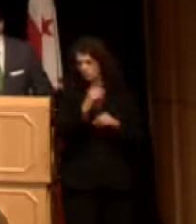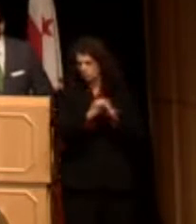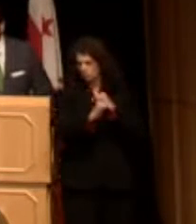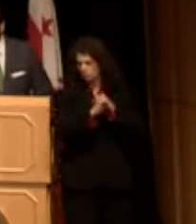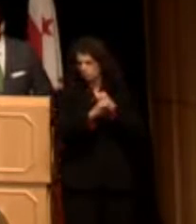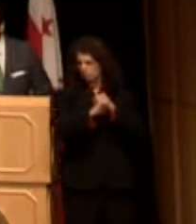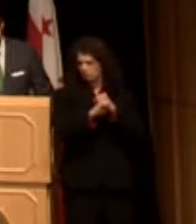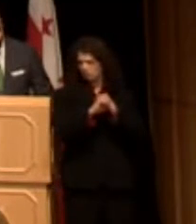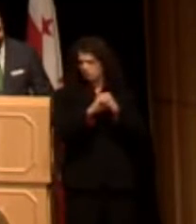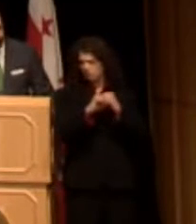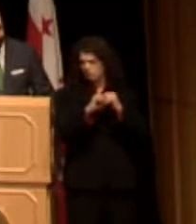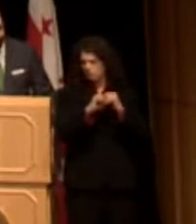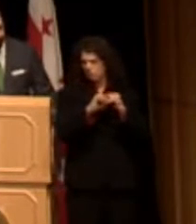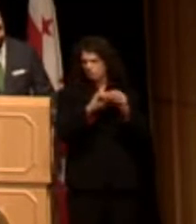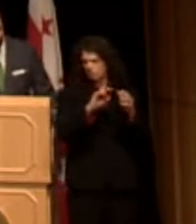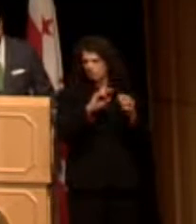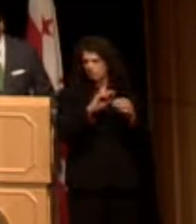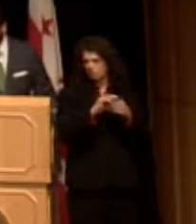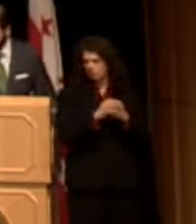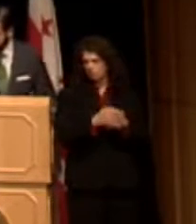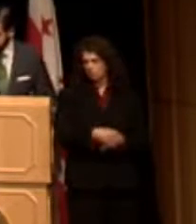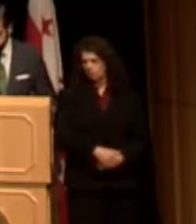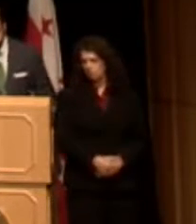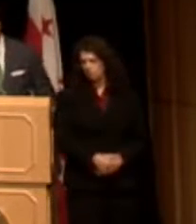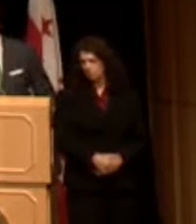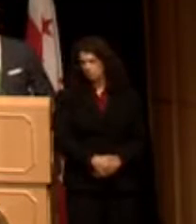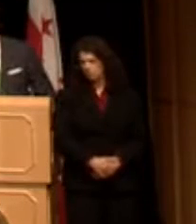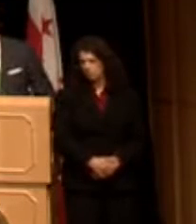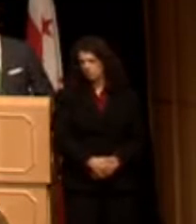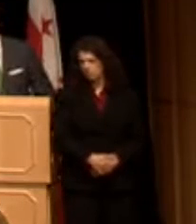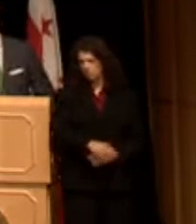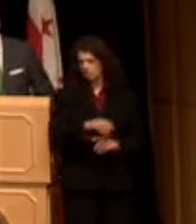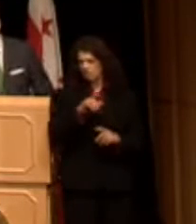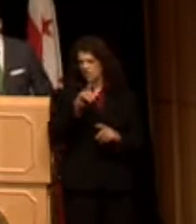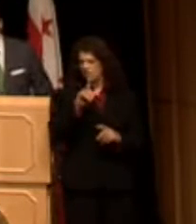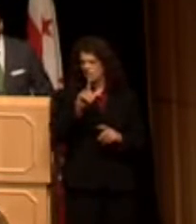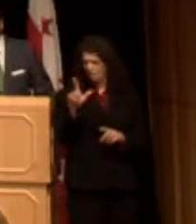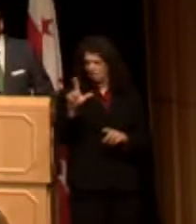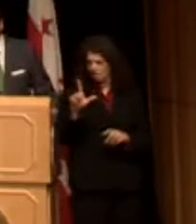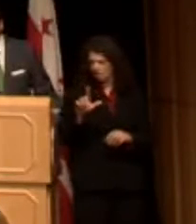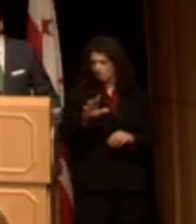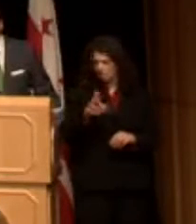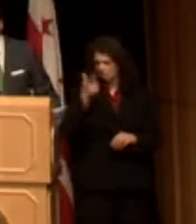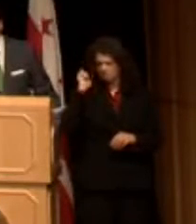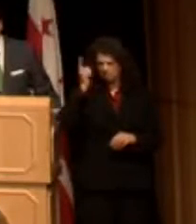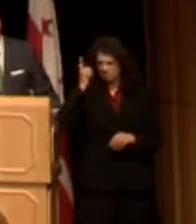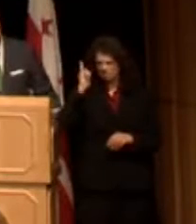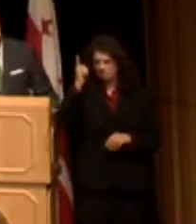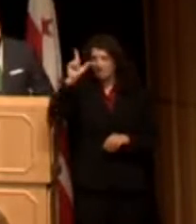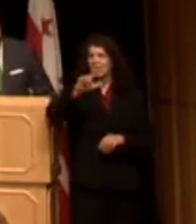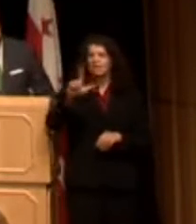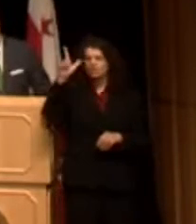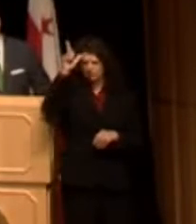LINCOLN HEIGHTS. THE LINCOLN HEIGHTS COMMUNITY IS LOCATED IN DEANWOOD HILLS IN WARD 7.